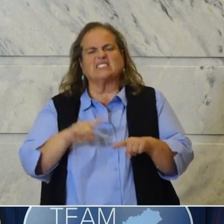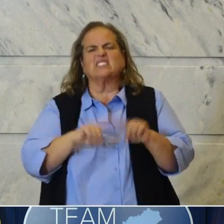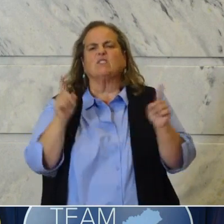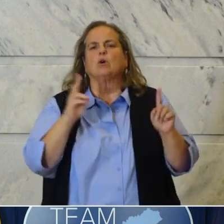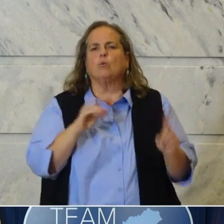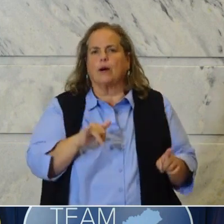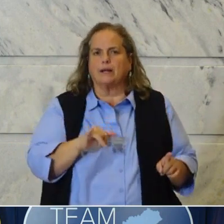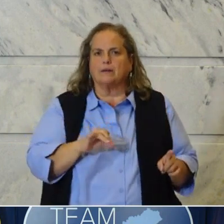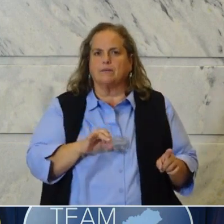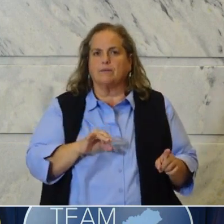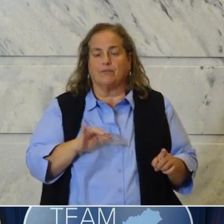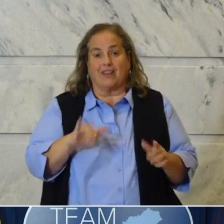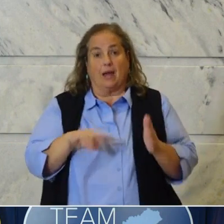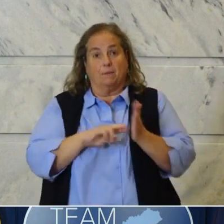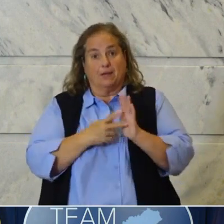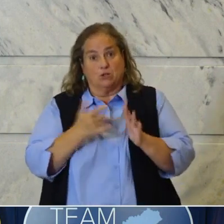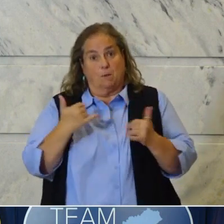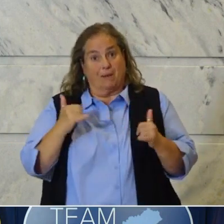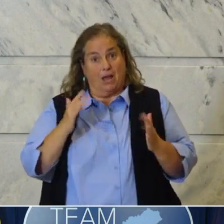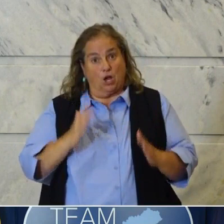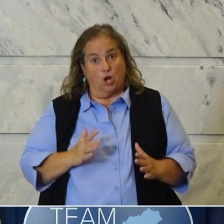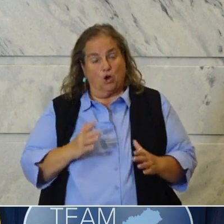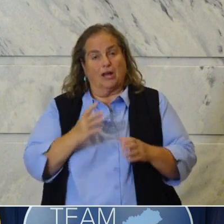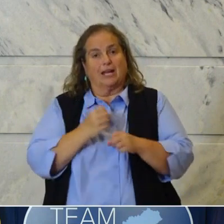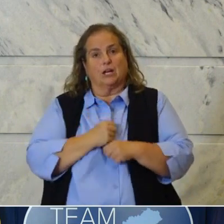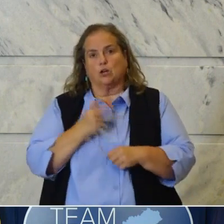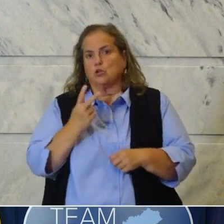That means you have a player getting tested minimum two, maybe three times a